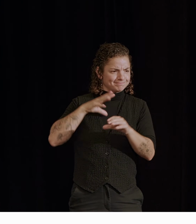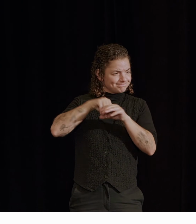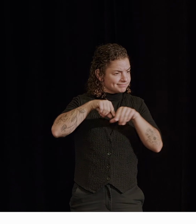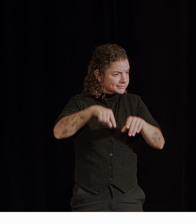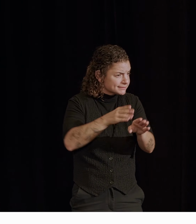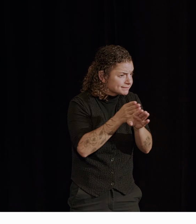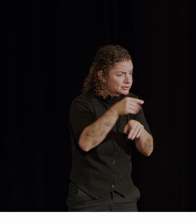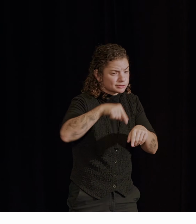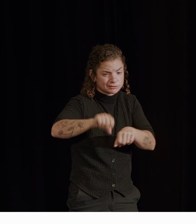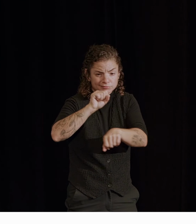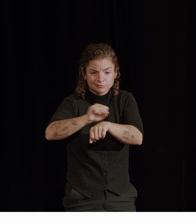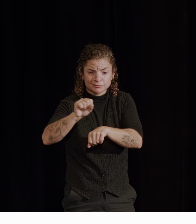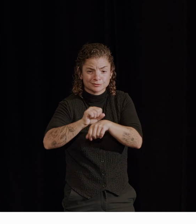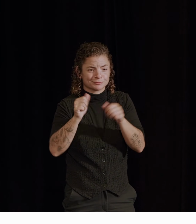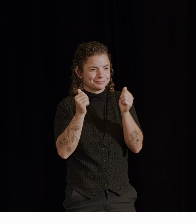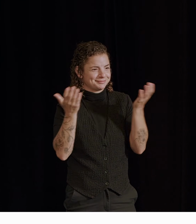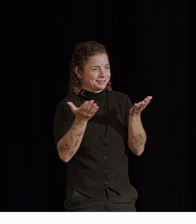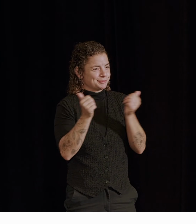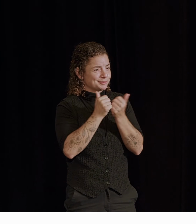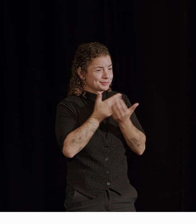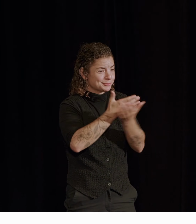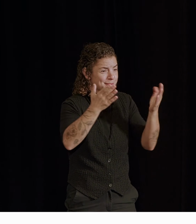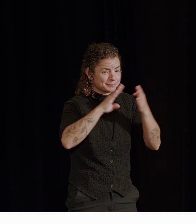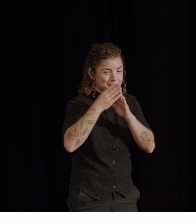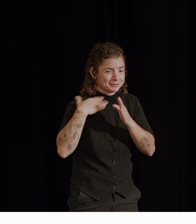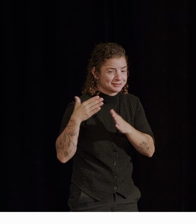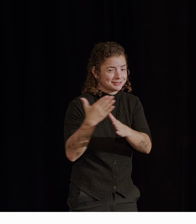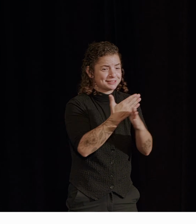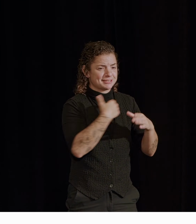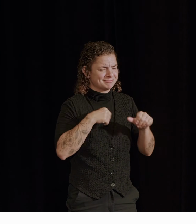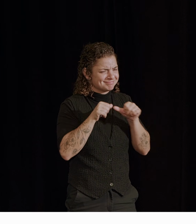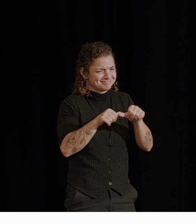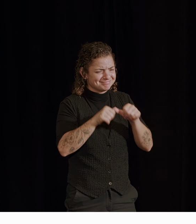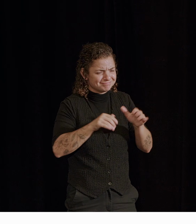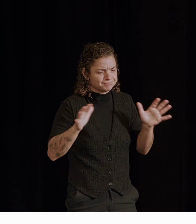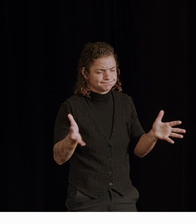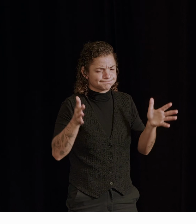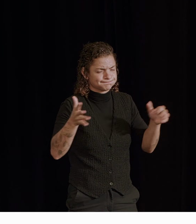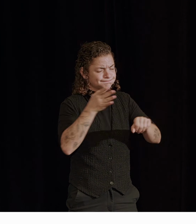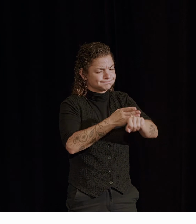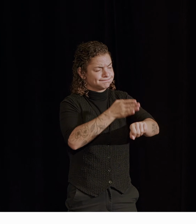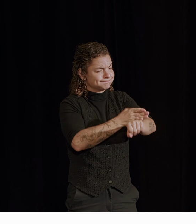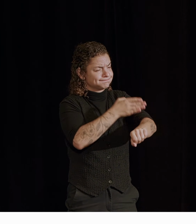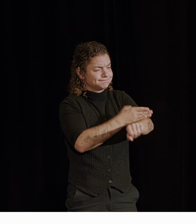community that continues to raise the bar for what inclusive innovation should look like.